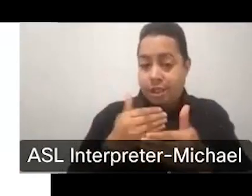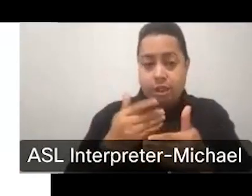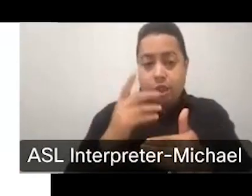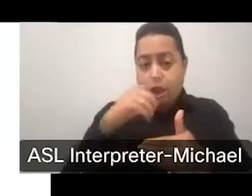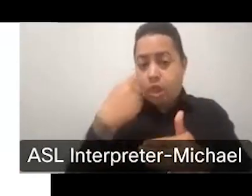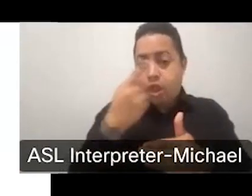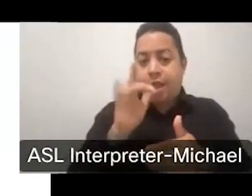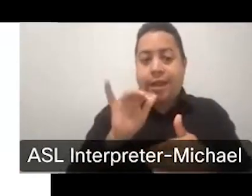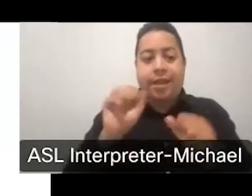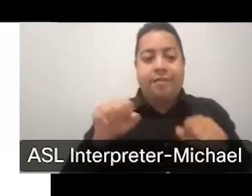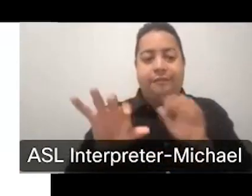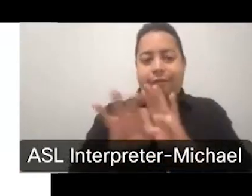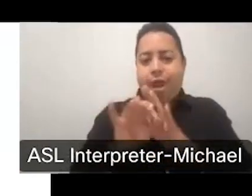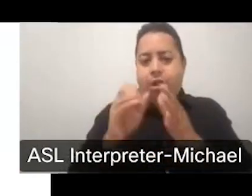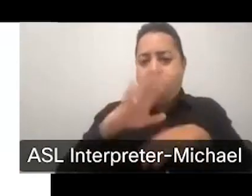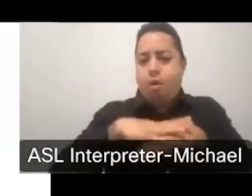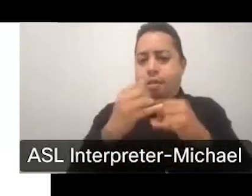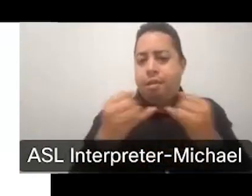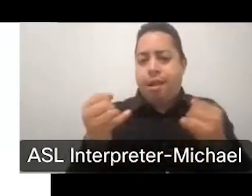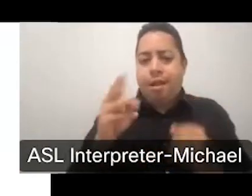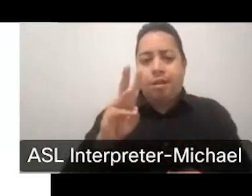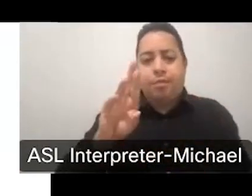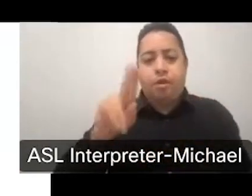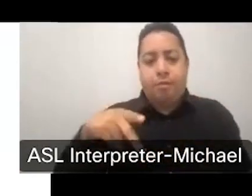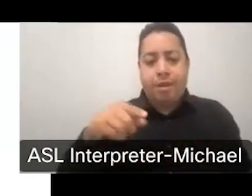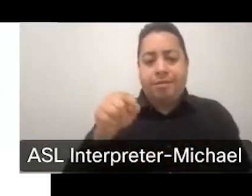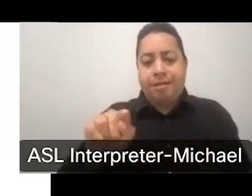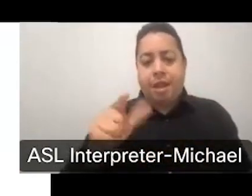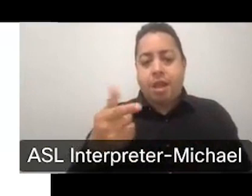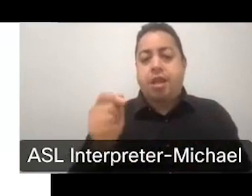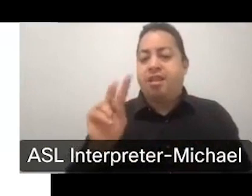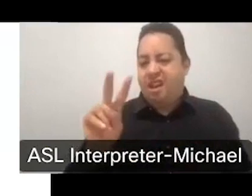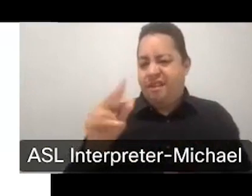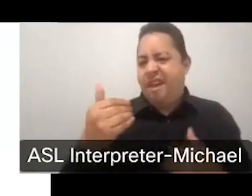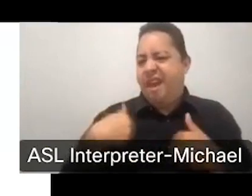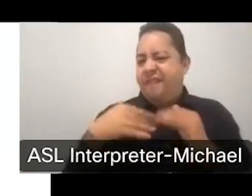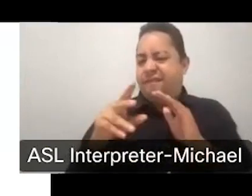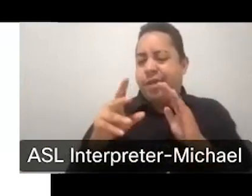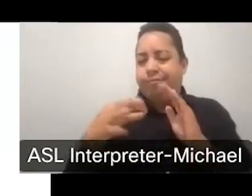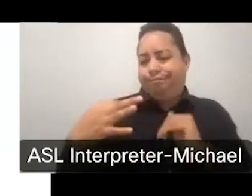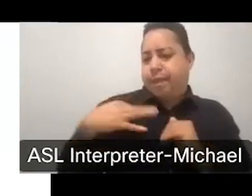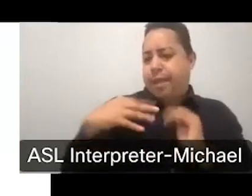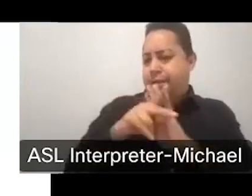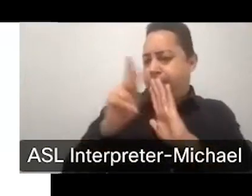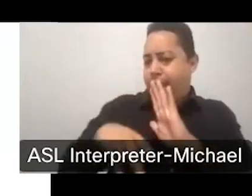Each year, there is a WRP application period, which generally begins in mid to late August and ends in mid-October.